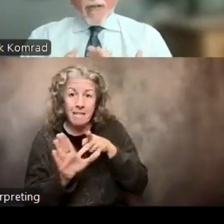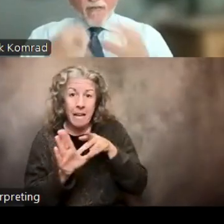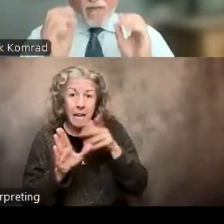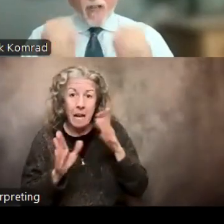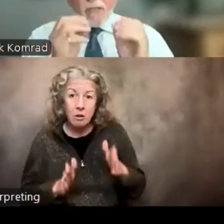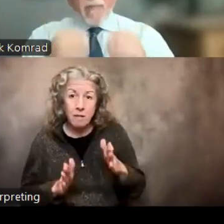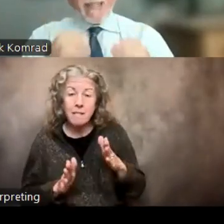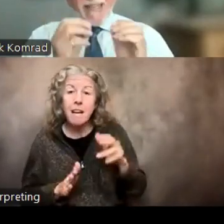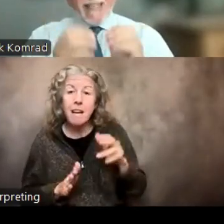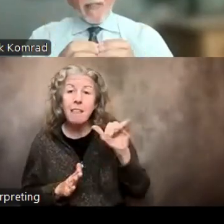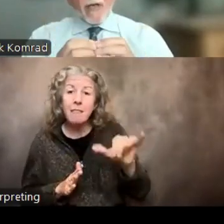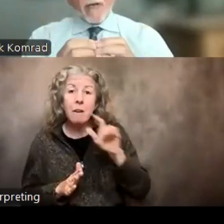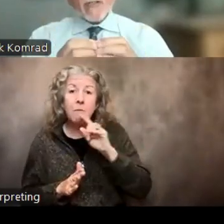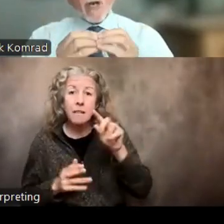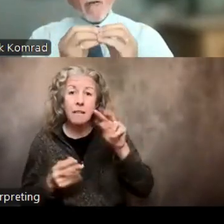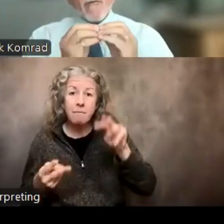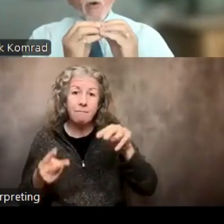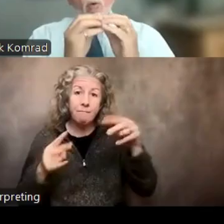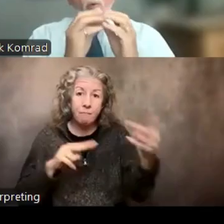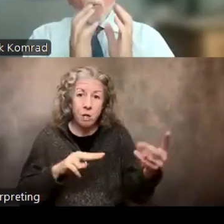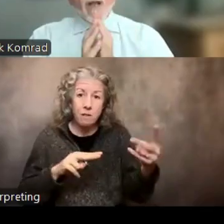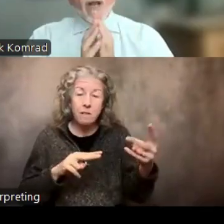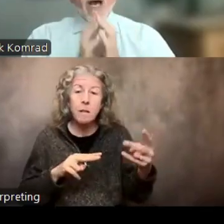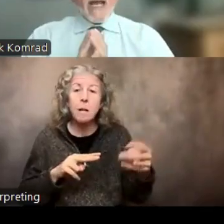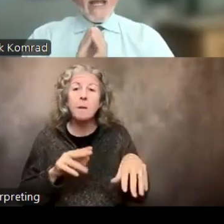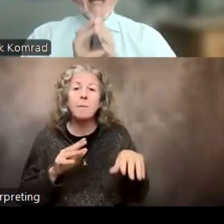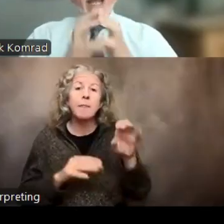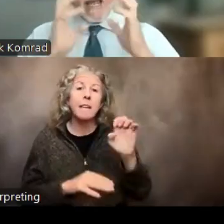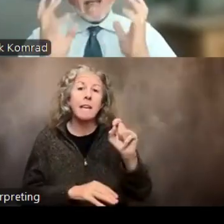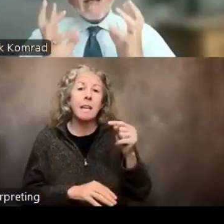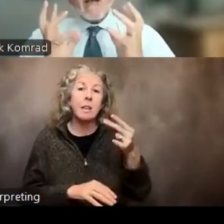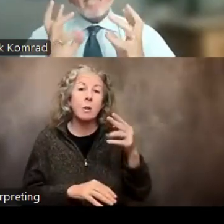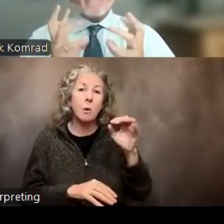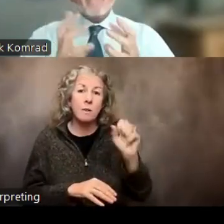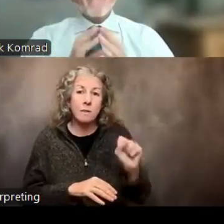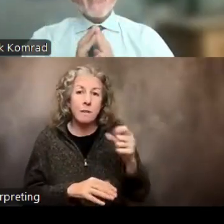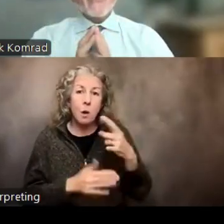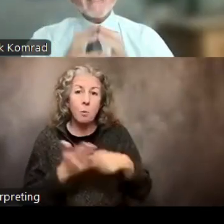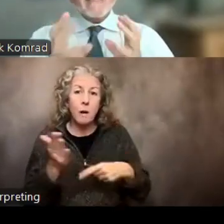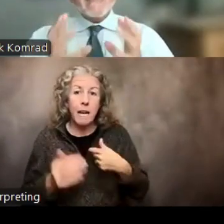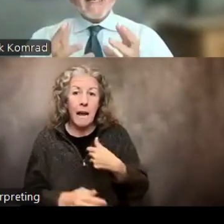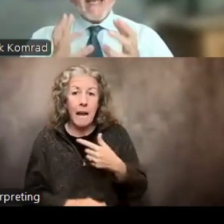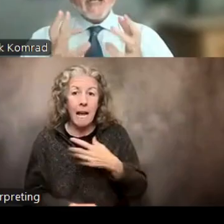fundamental ethos of what I and my profession is dedicated to